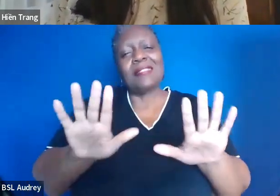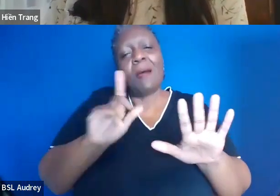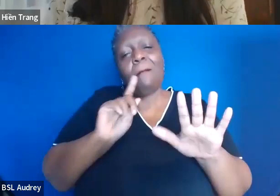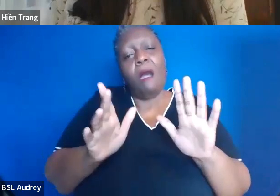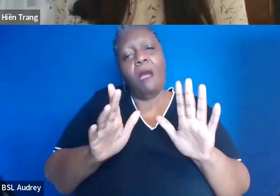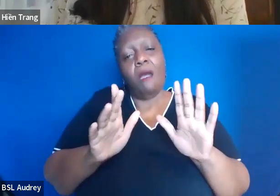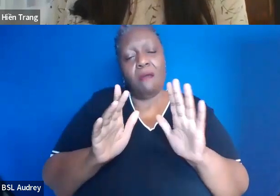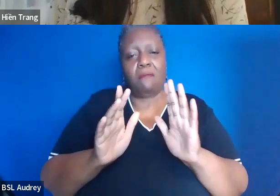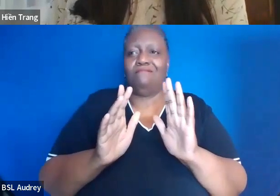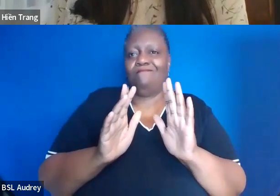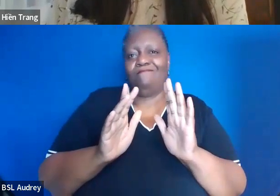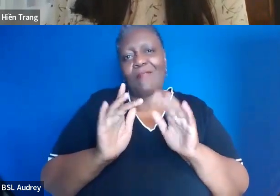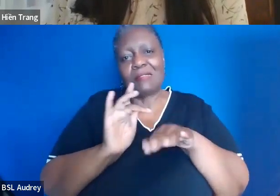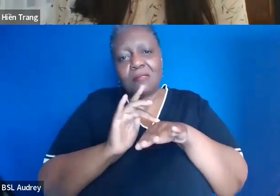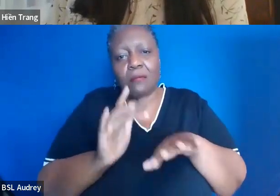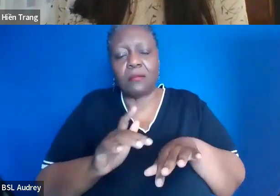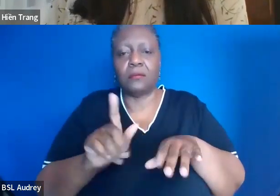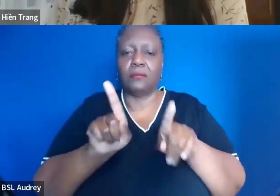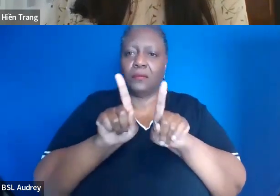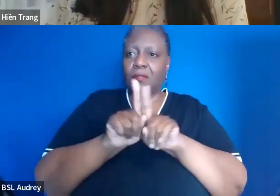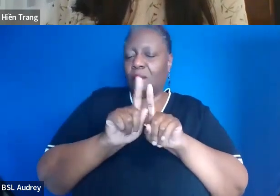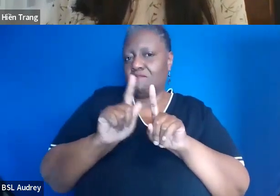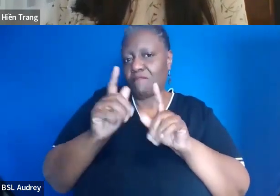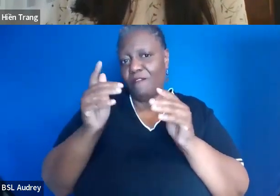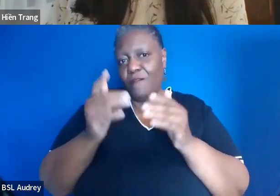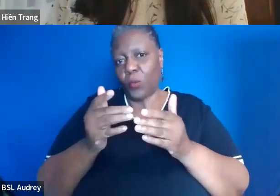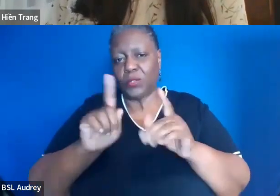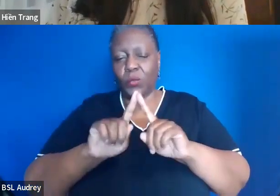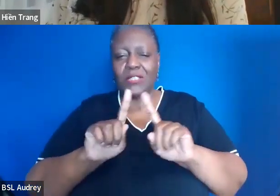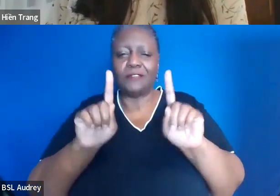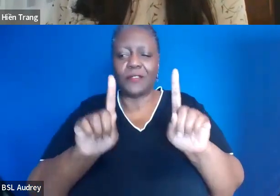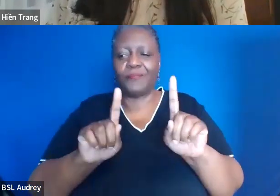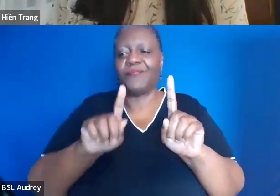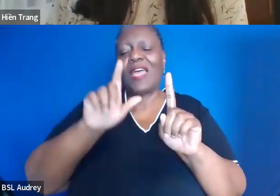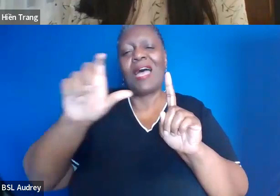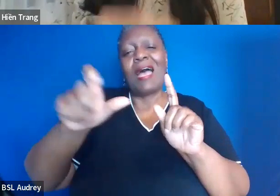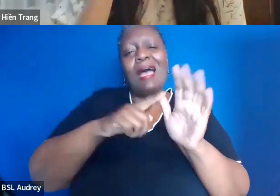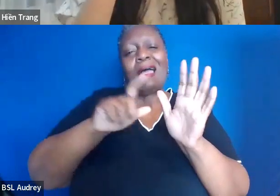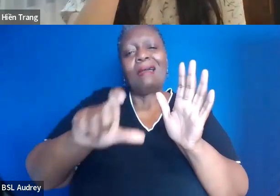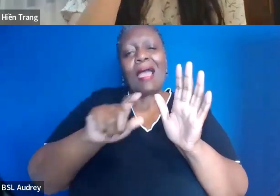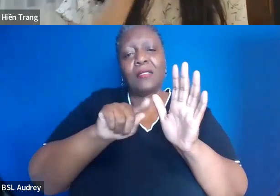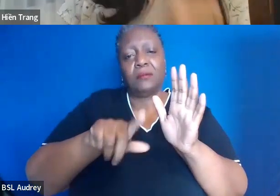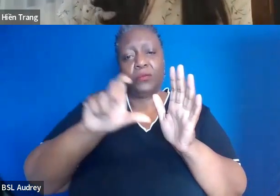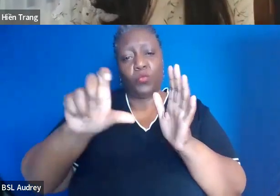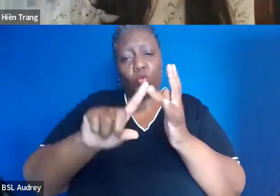it's they're they're focusing on a different thing and Cac-Co Cavern um it has this playful